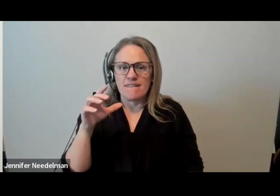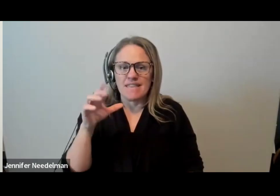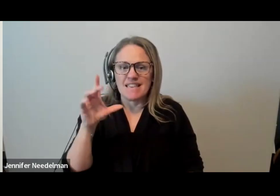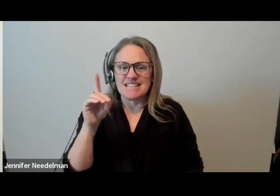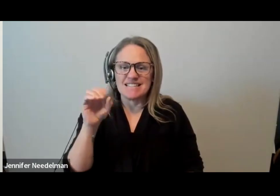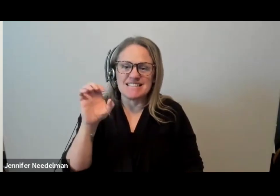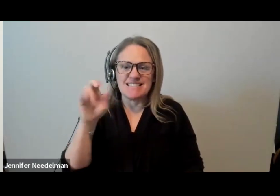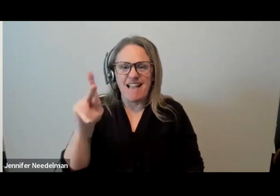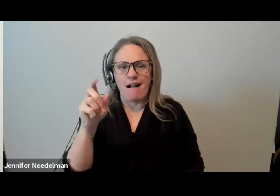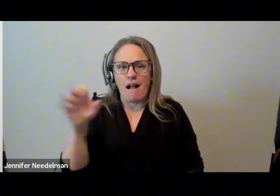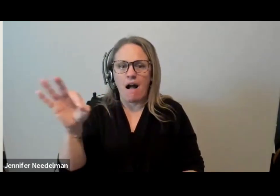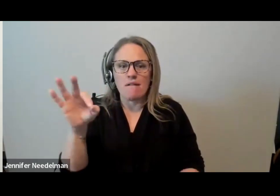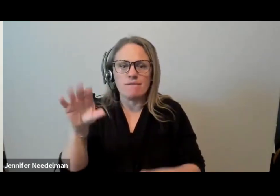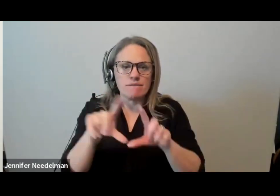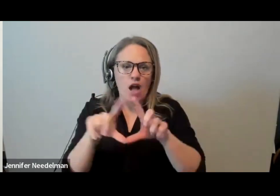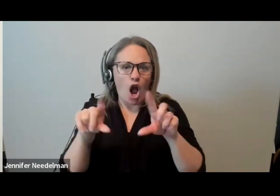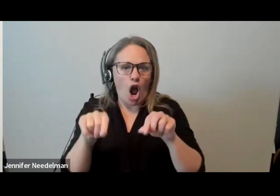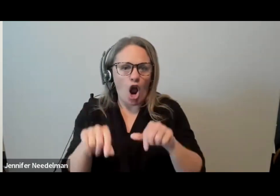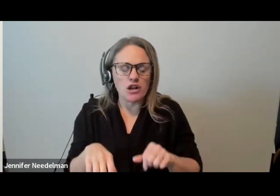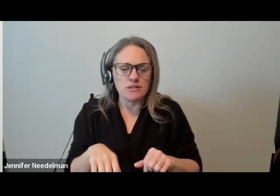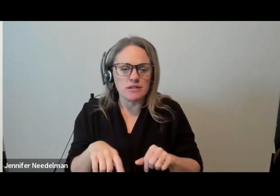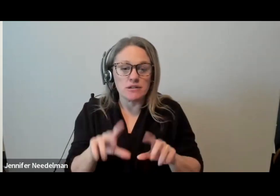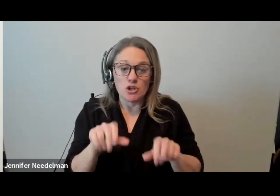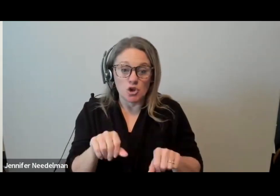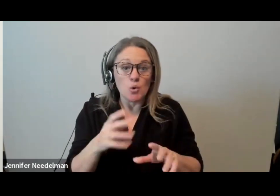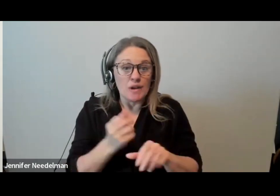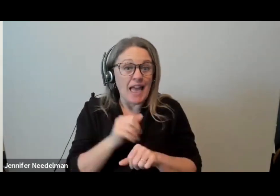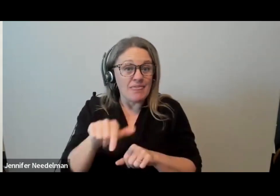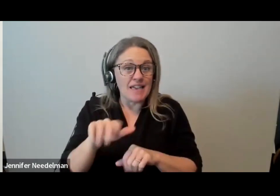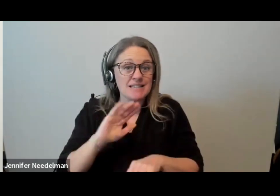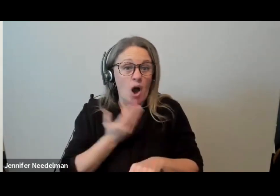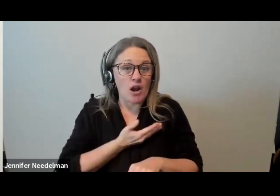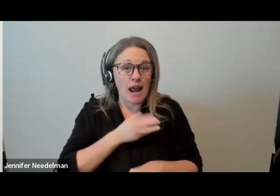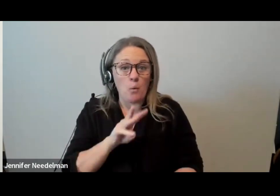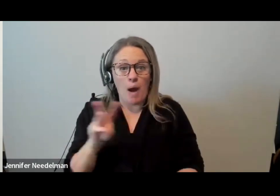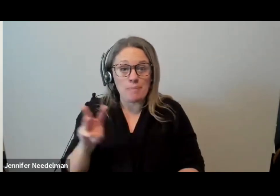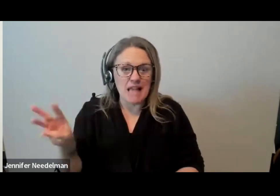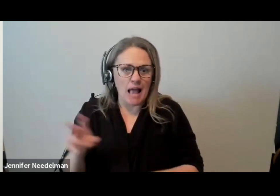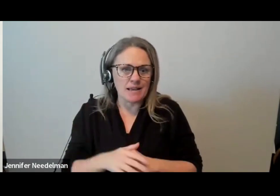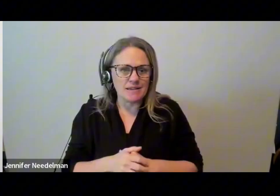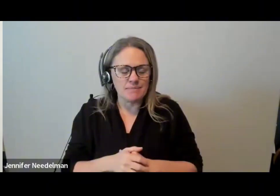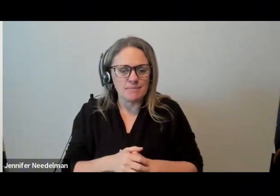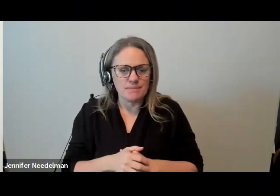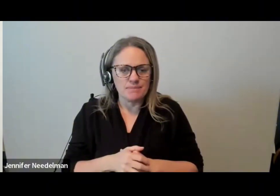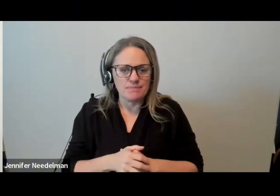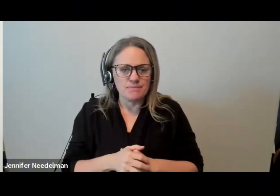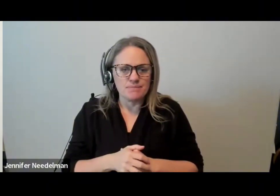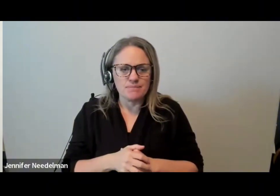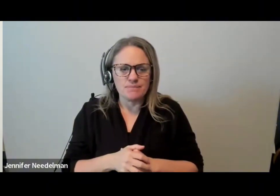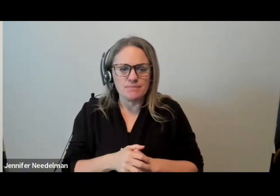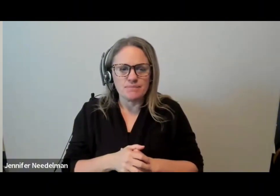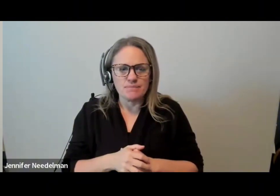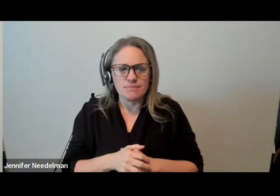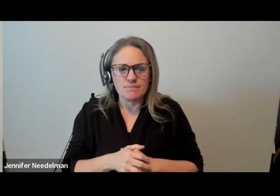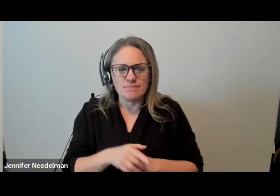So we have, I have these here, you can get these on our site and if someone is looking for a copy of these, I can get you one, but it's essentially each one